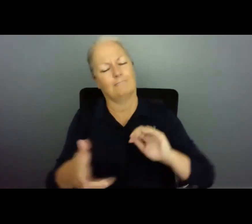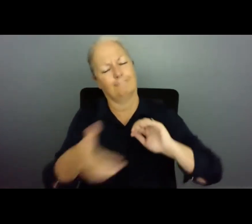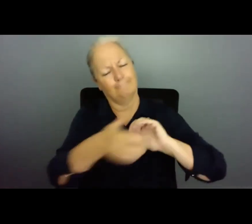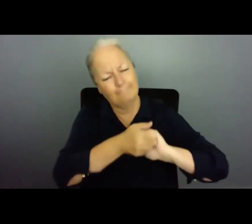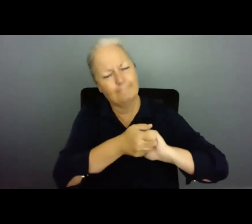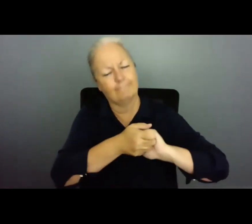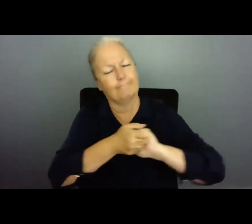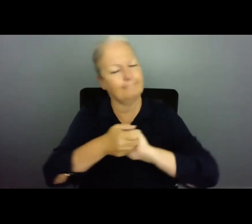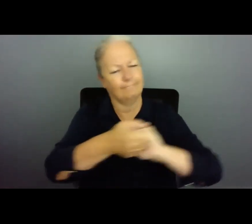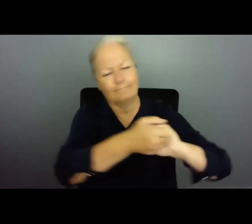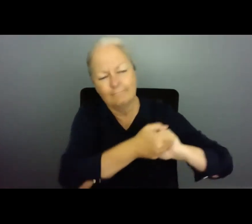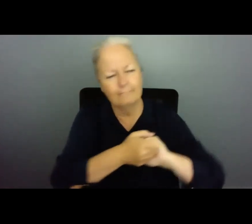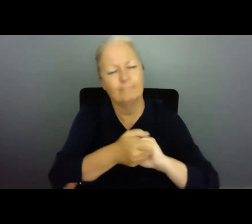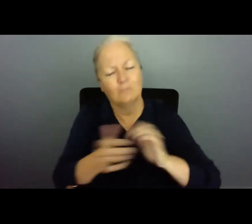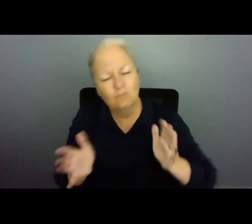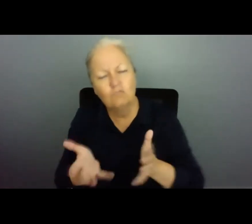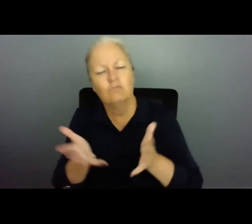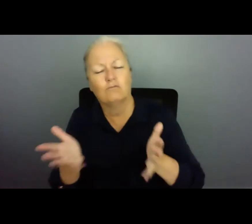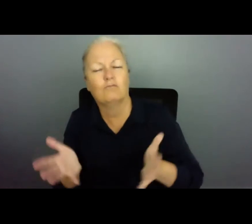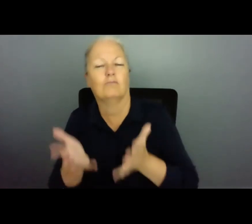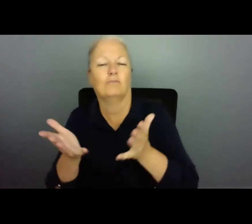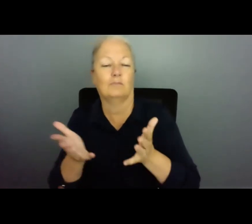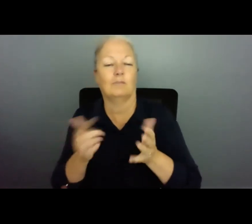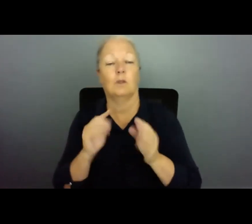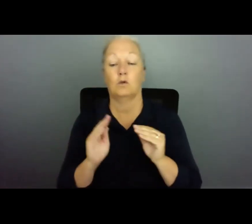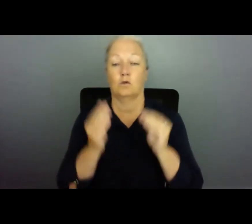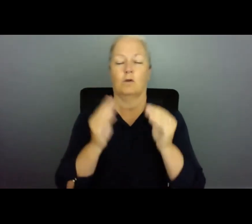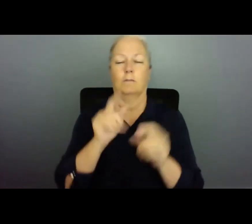for young people in order to keep active and connected